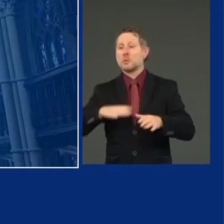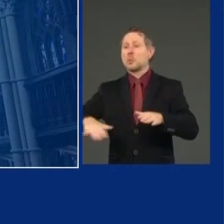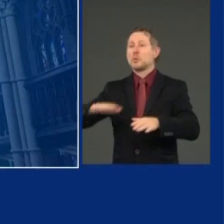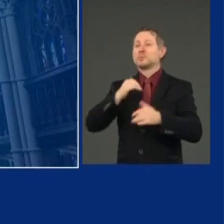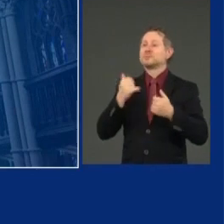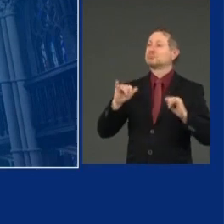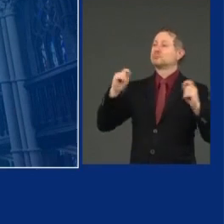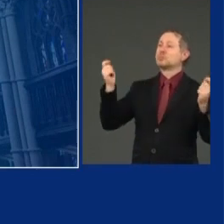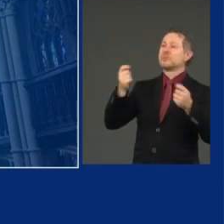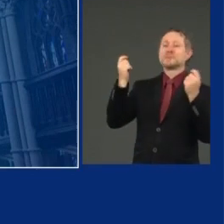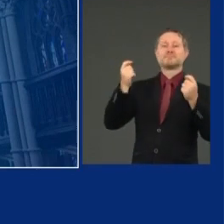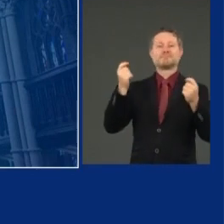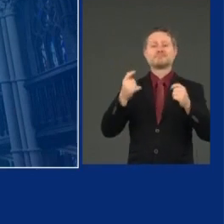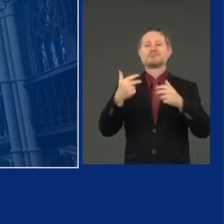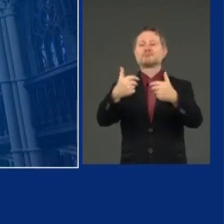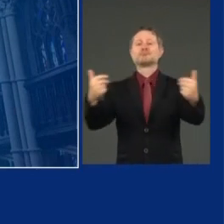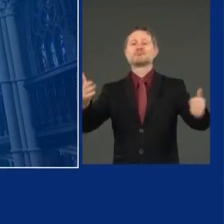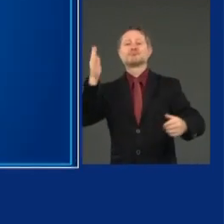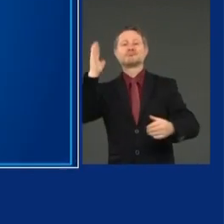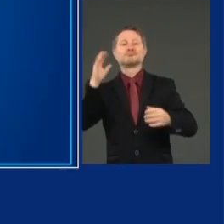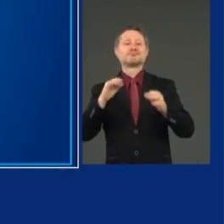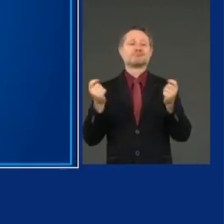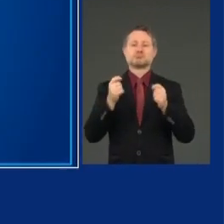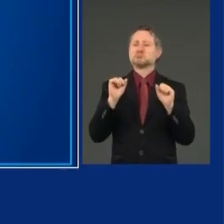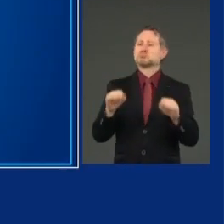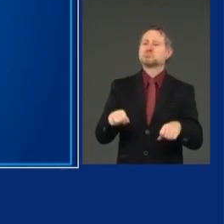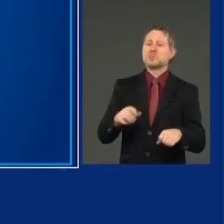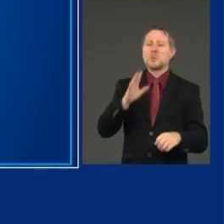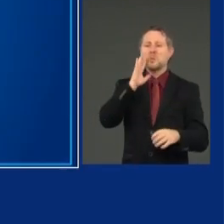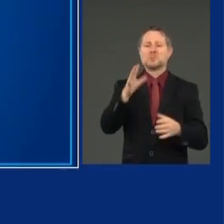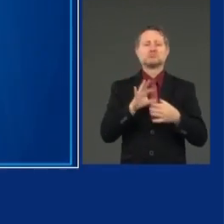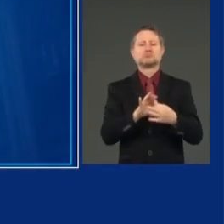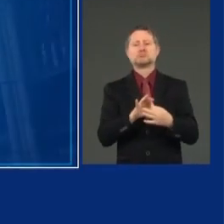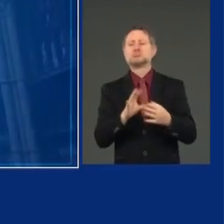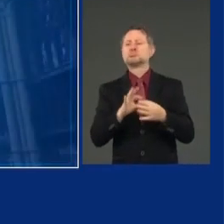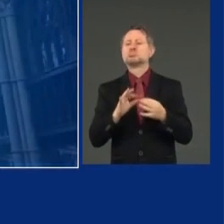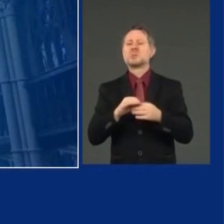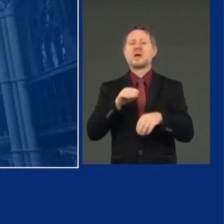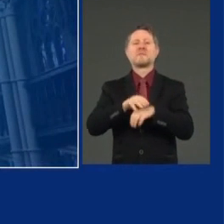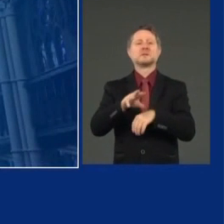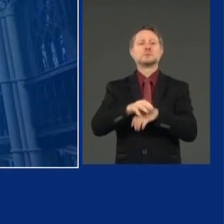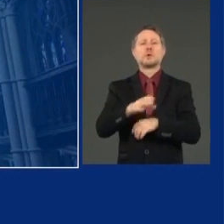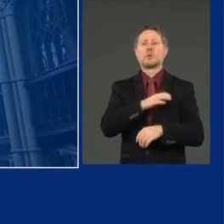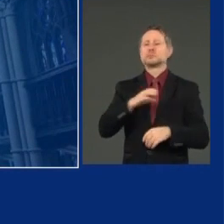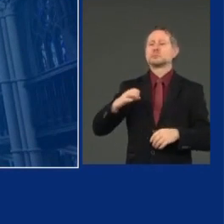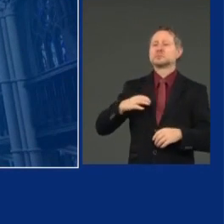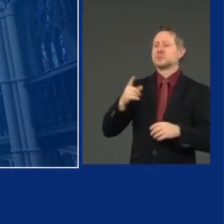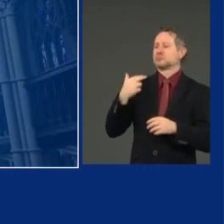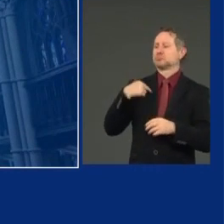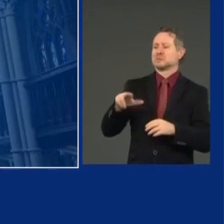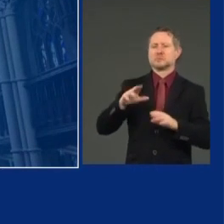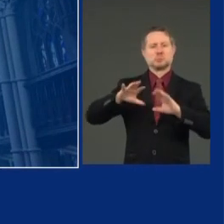DRIVE-IN AND PARKING LOT SERVICES FOR RELIGIOUS CEREMONIES.